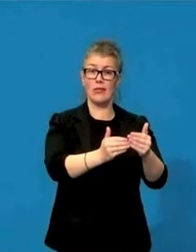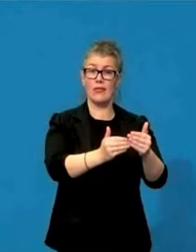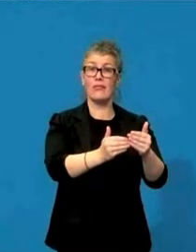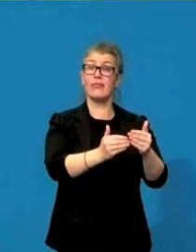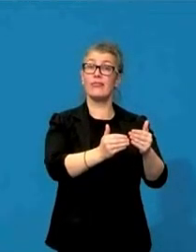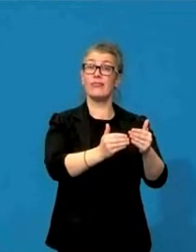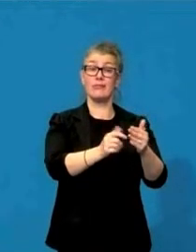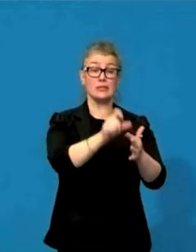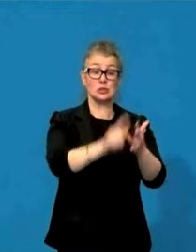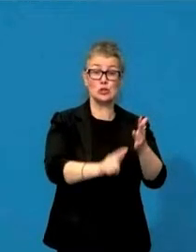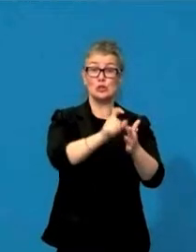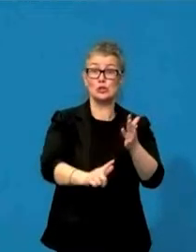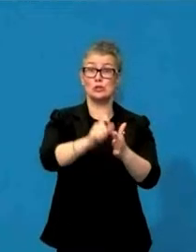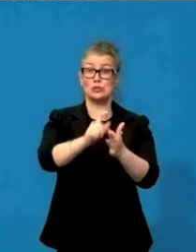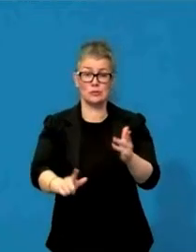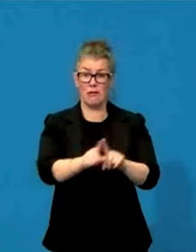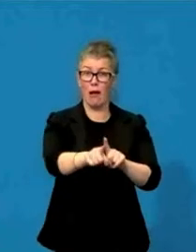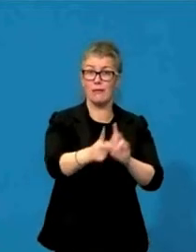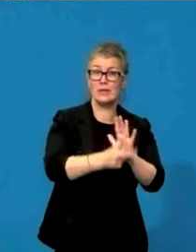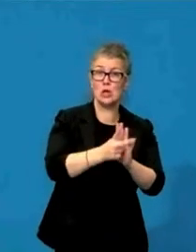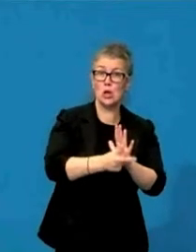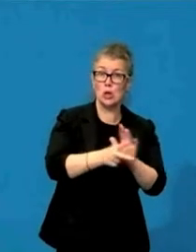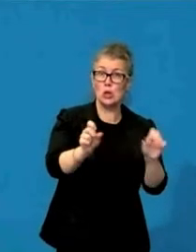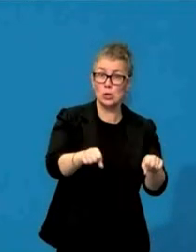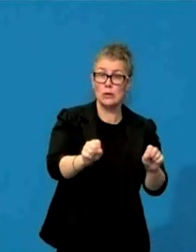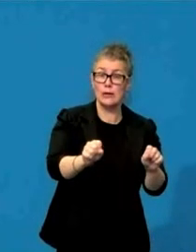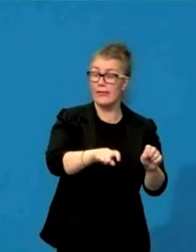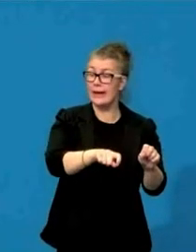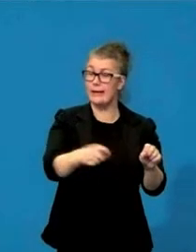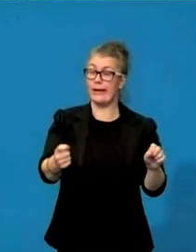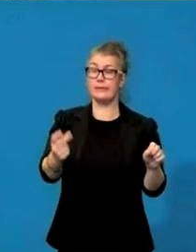you saw him and speaking like he did on that video, but if something makes him very